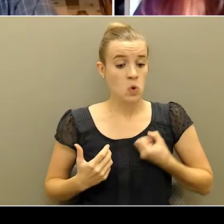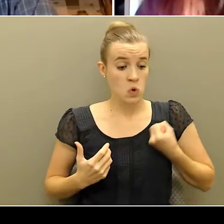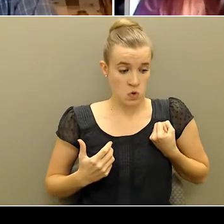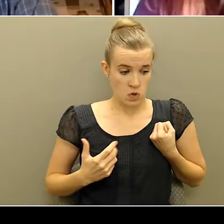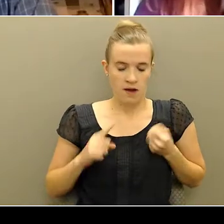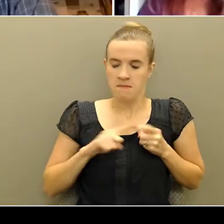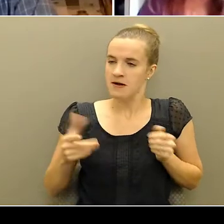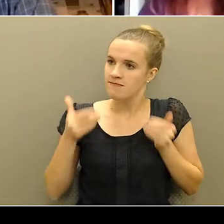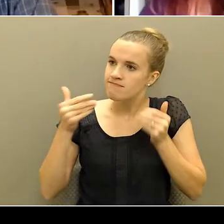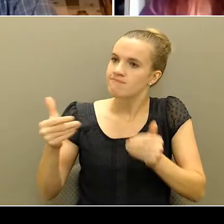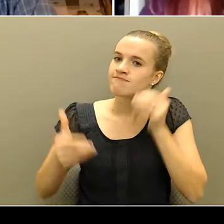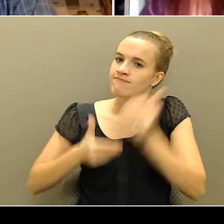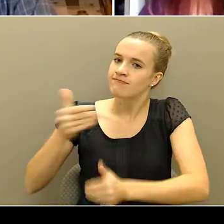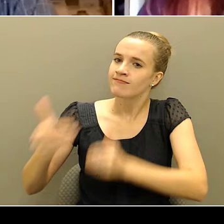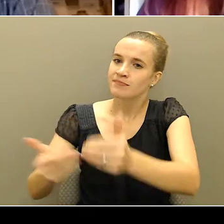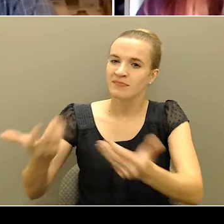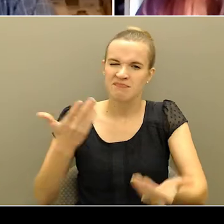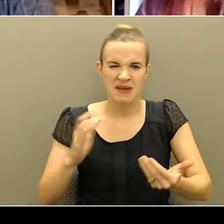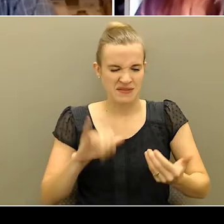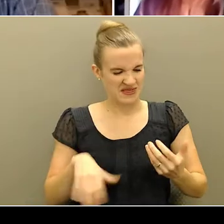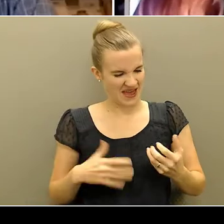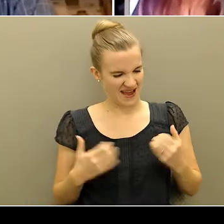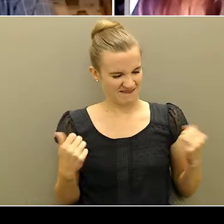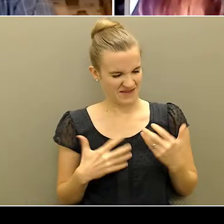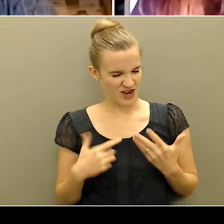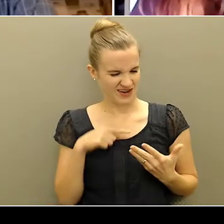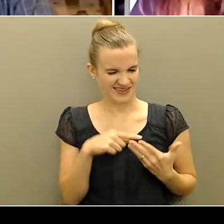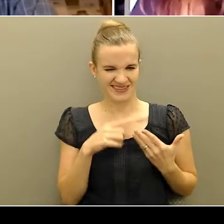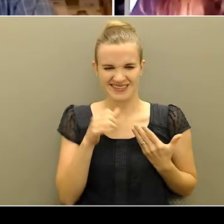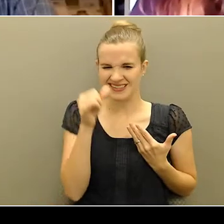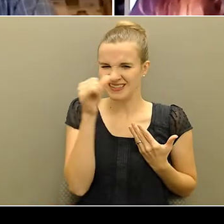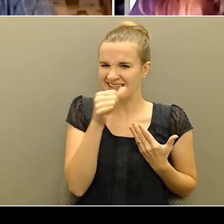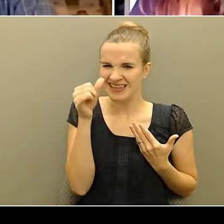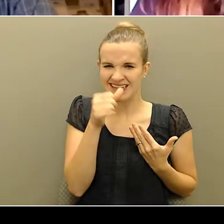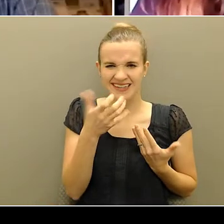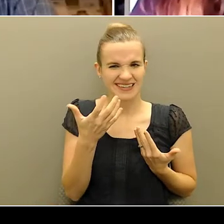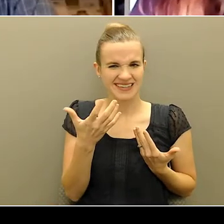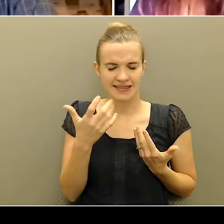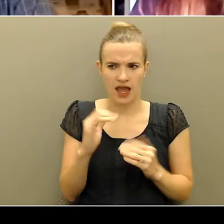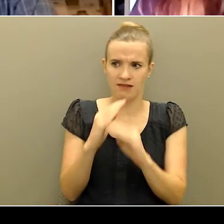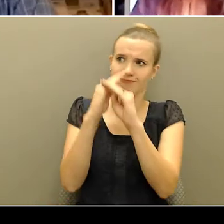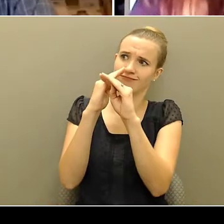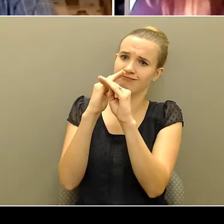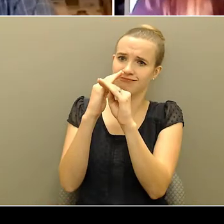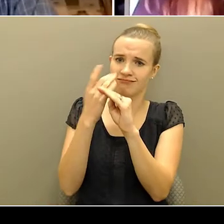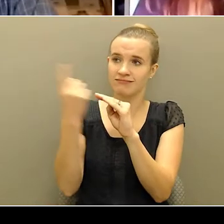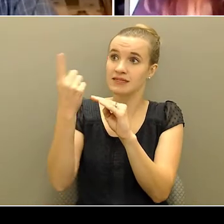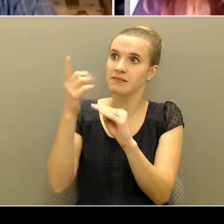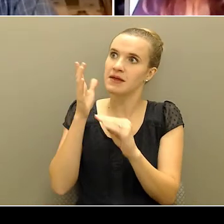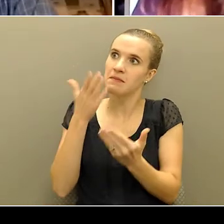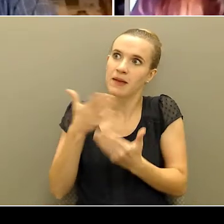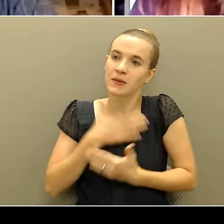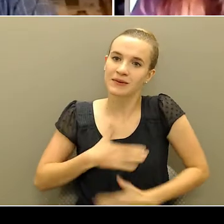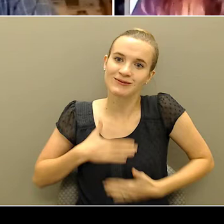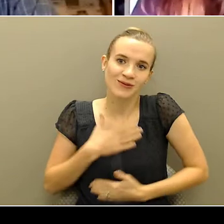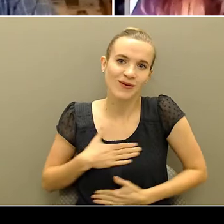really beneficial or something that you might really, really love. Um, you know, yeah, so definitely, yeah, just get out of your head and you know, focus on your